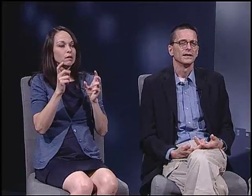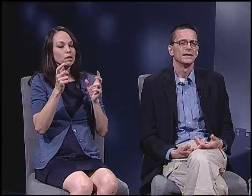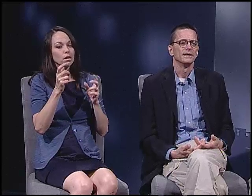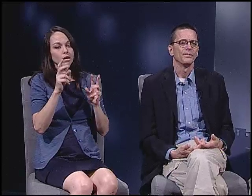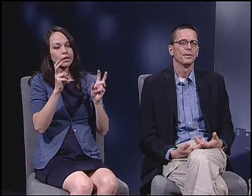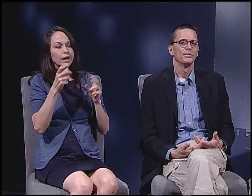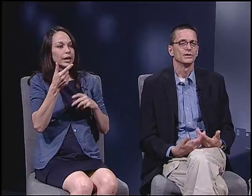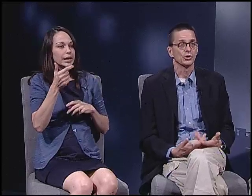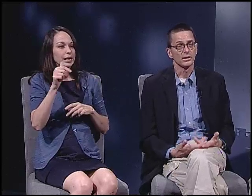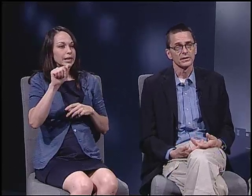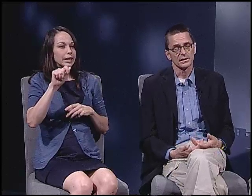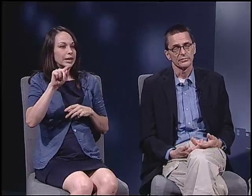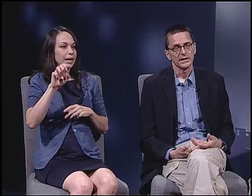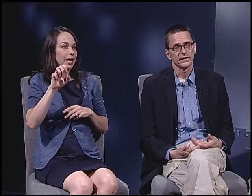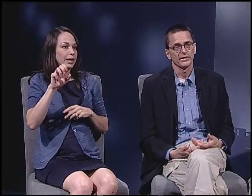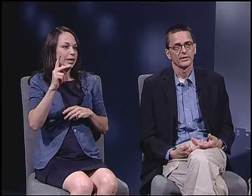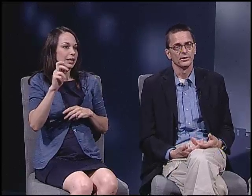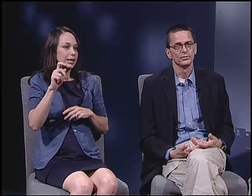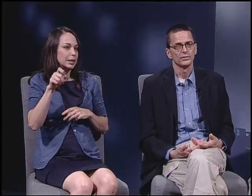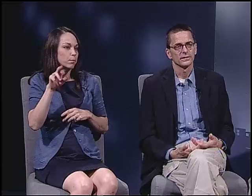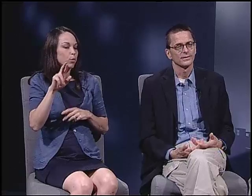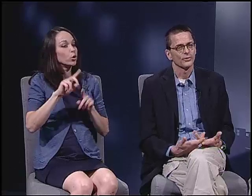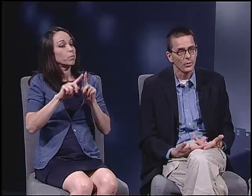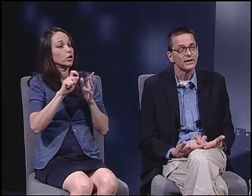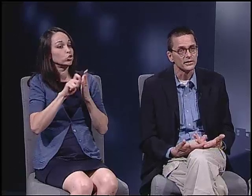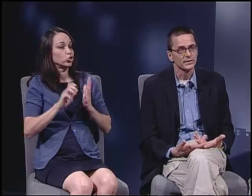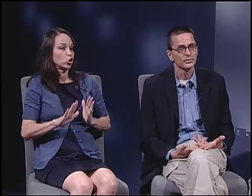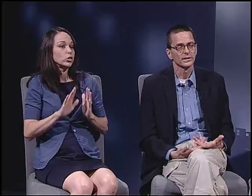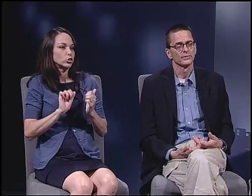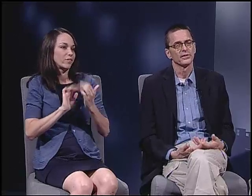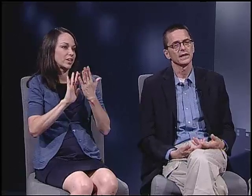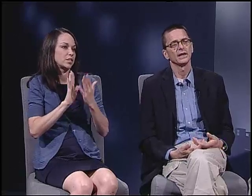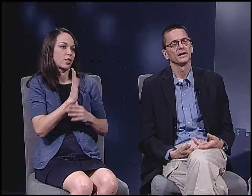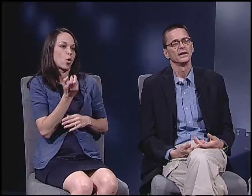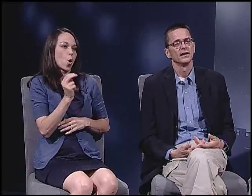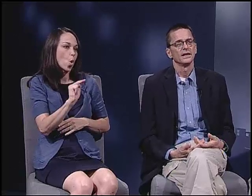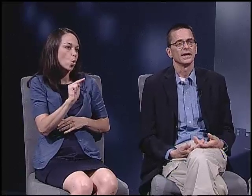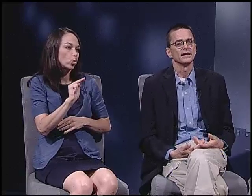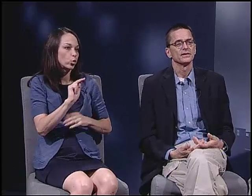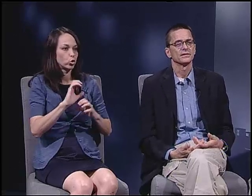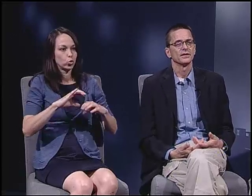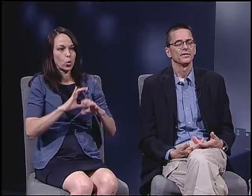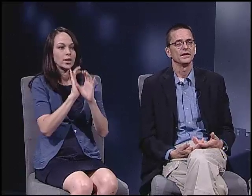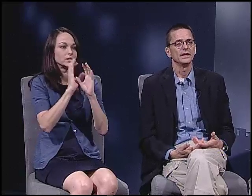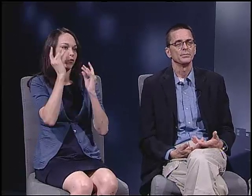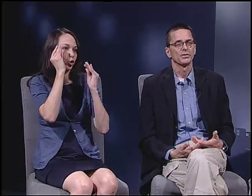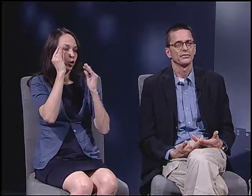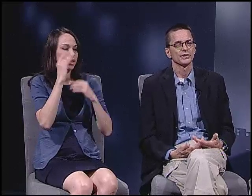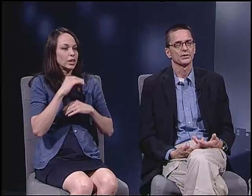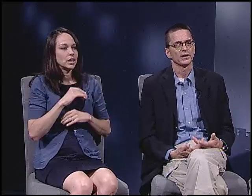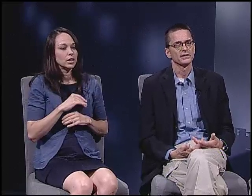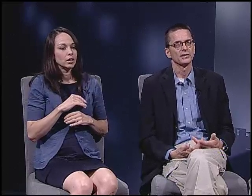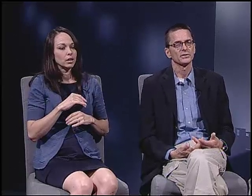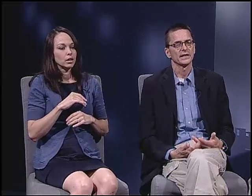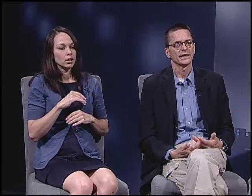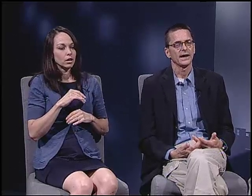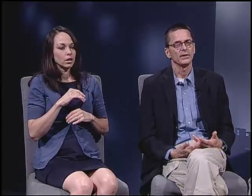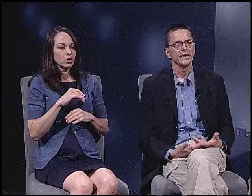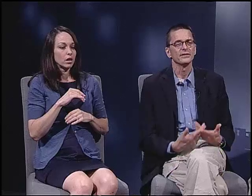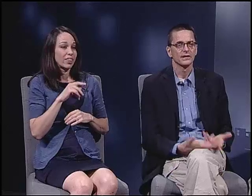But journalists are facing their own crisis of critical thinking as the profession tries to understand how it is going